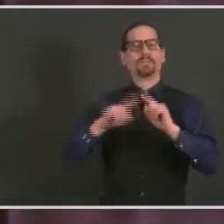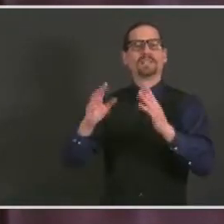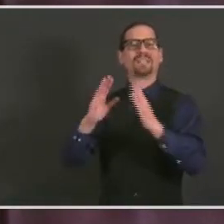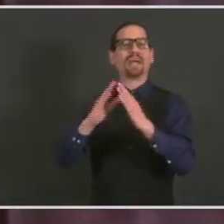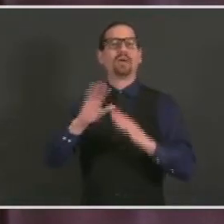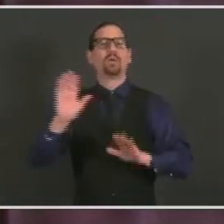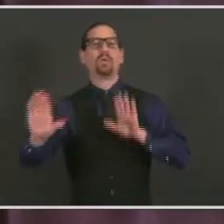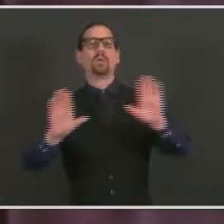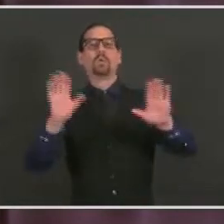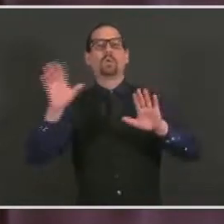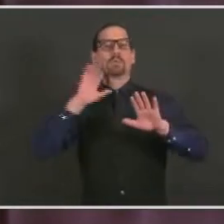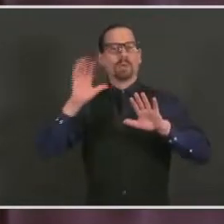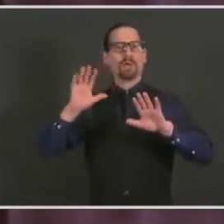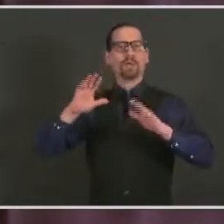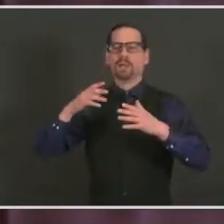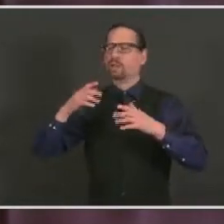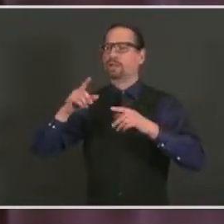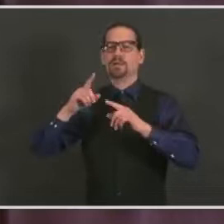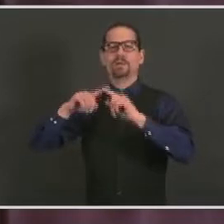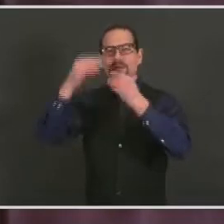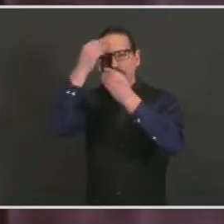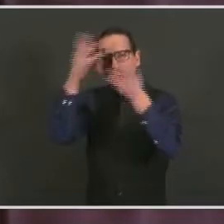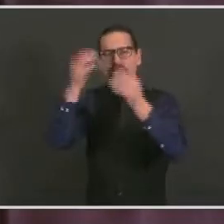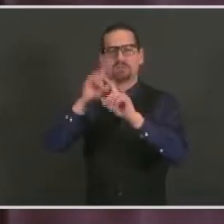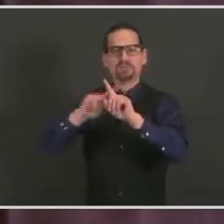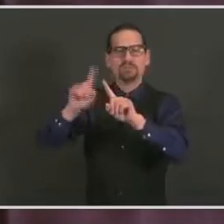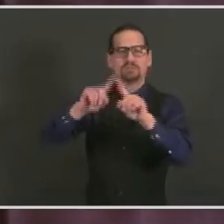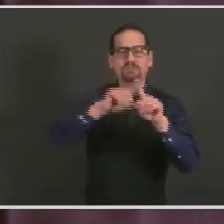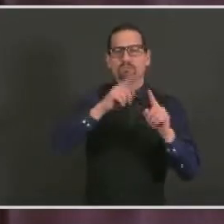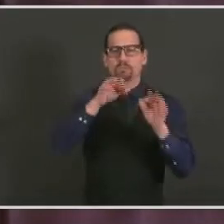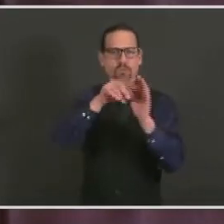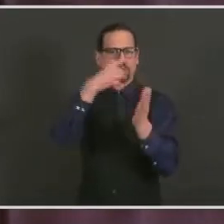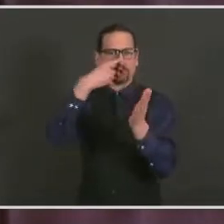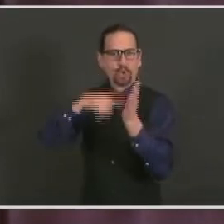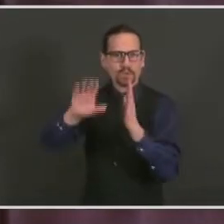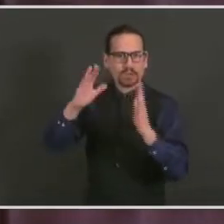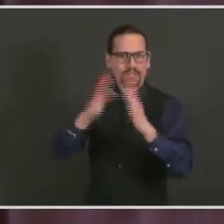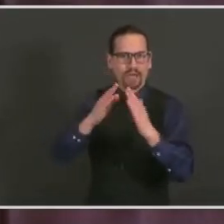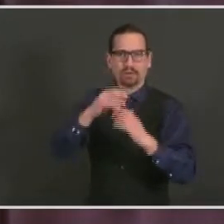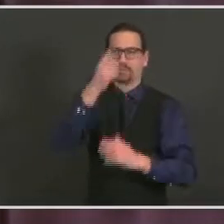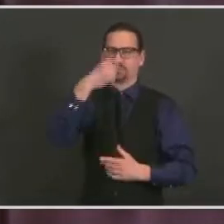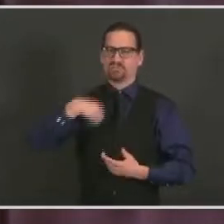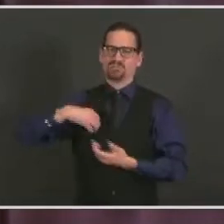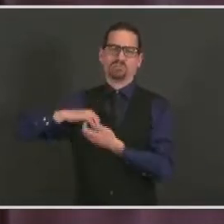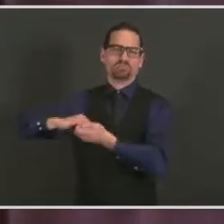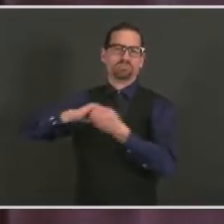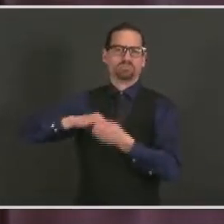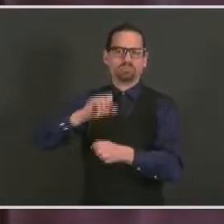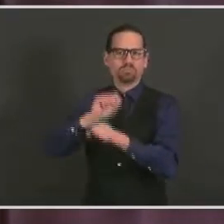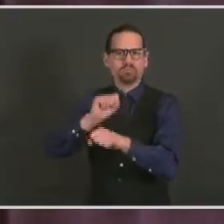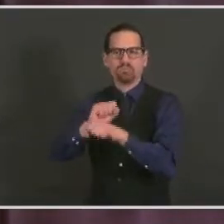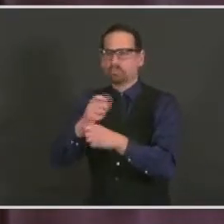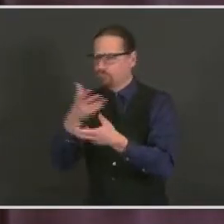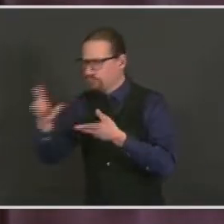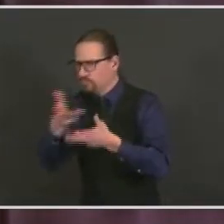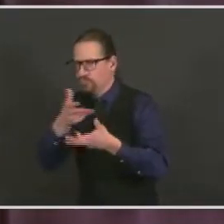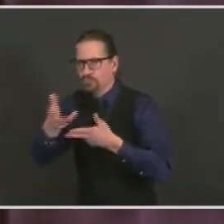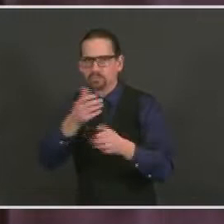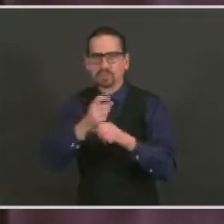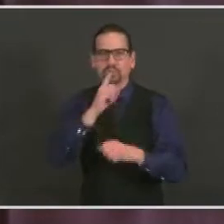WEDNESDAY. OUR CITIES AND TOWNS HAVE BEEN EXCELLENT PARTNERS FOR SUPPORTING OUR SENIORS AND HELPING TO ENSURE